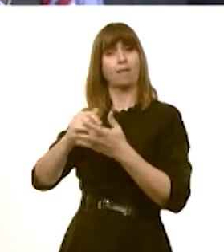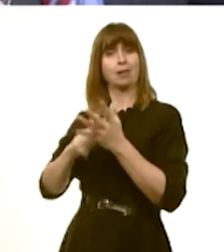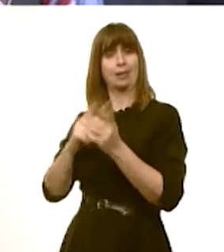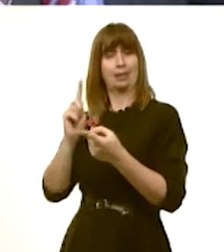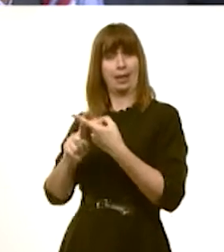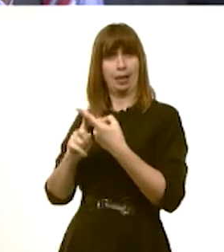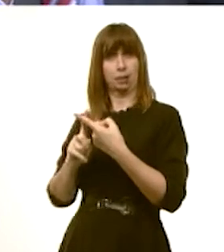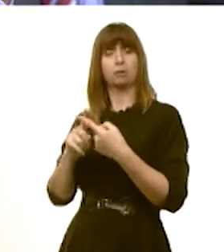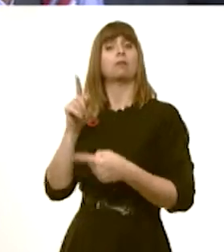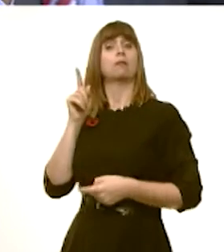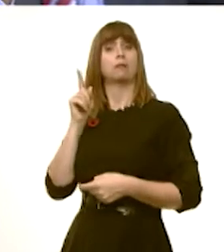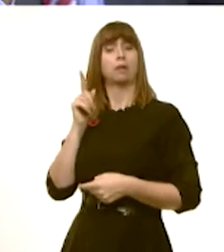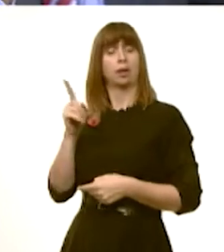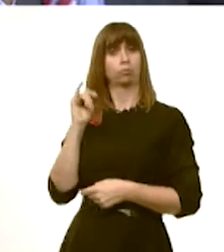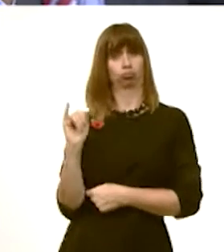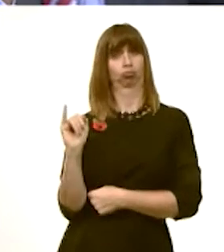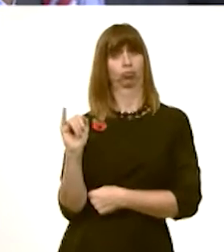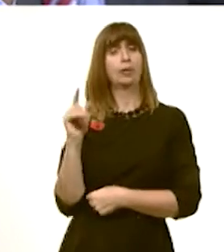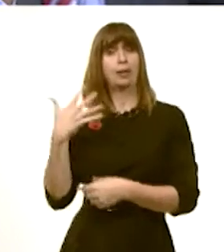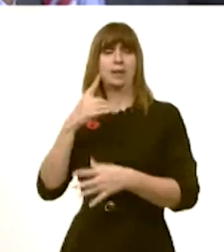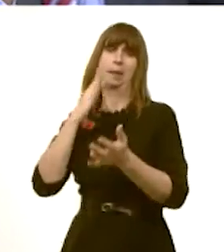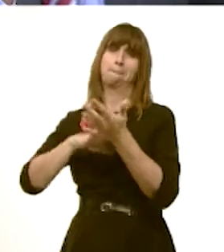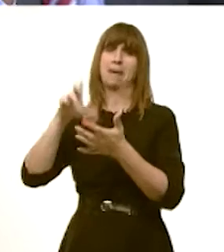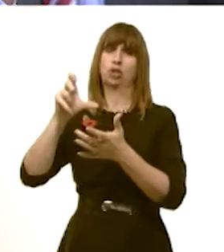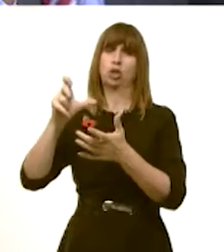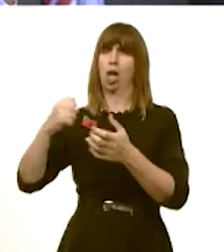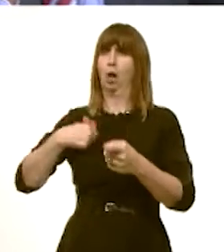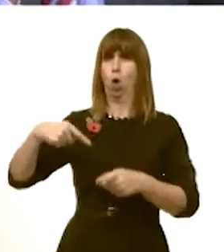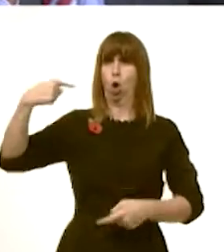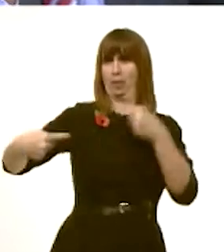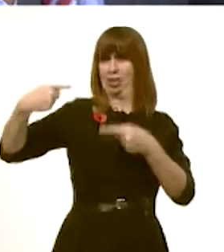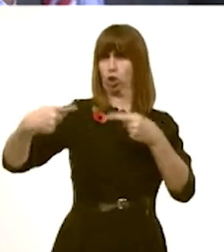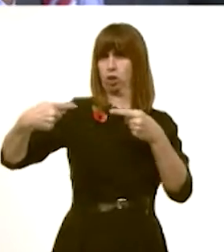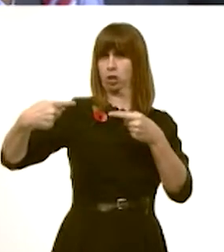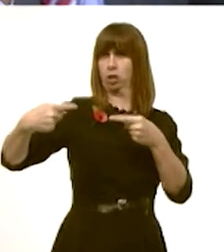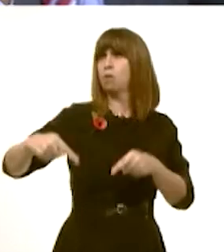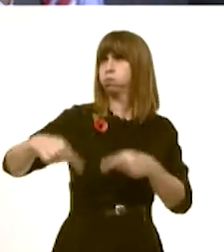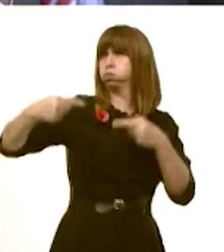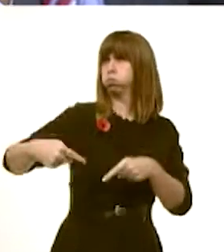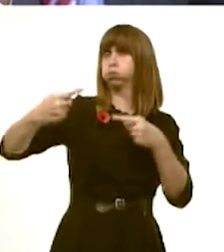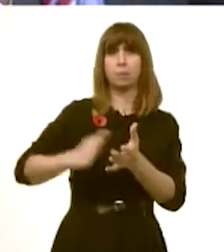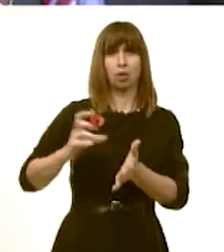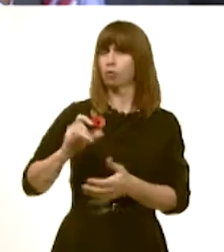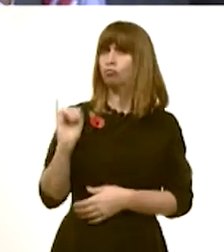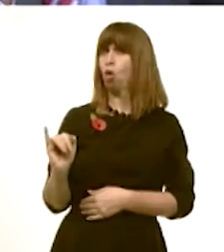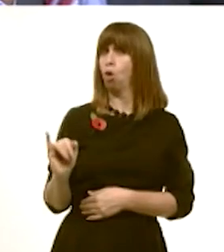was not correct when he said that Manchester was a competitor. I think thereís great scope for the north of Wales and the north-west of England to